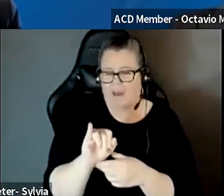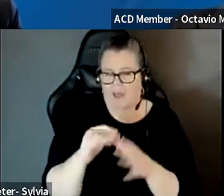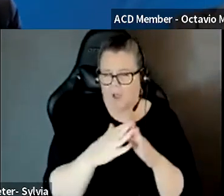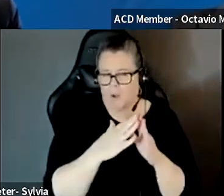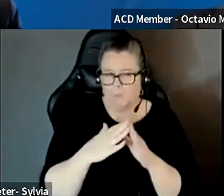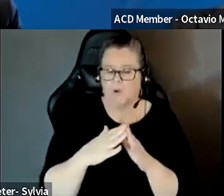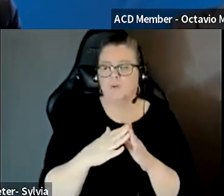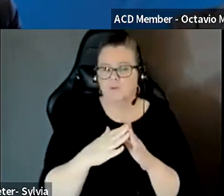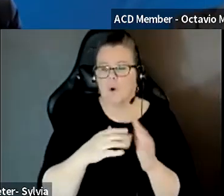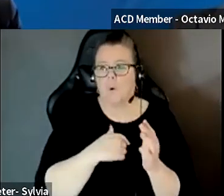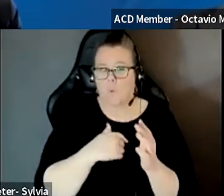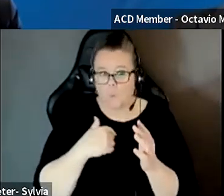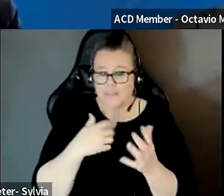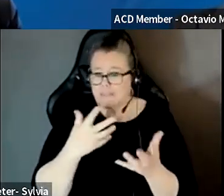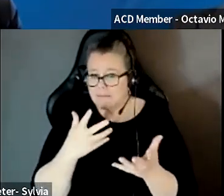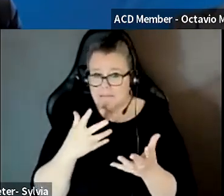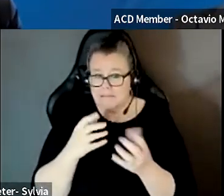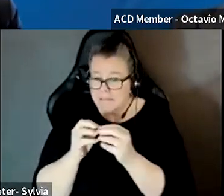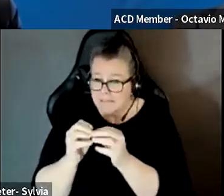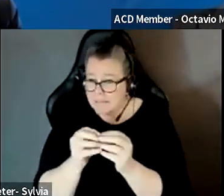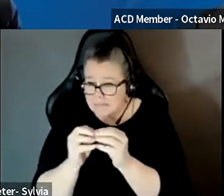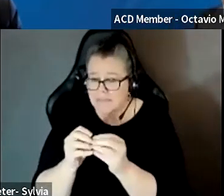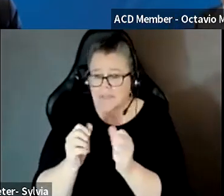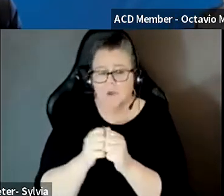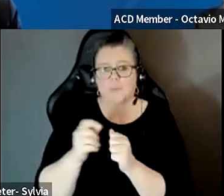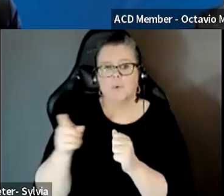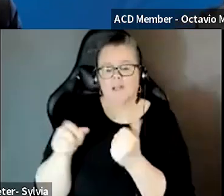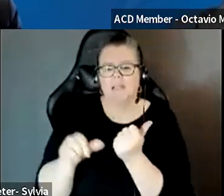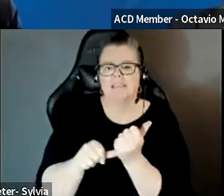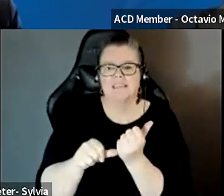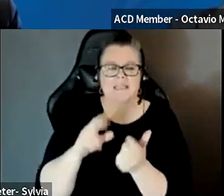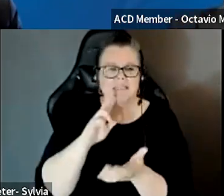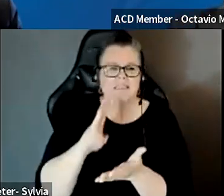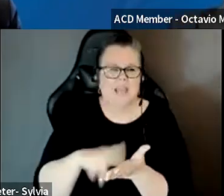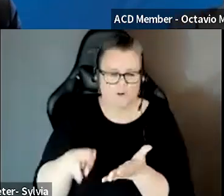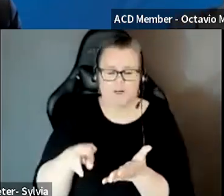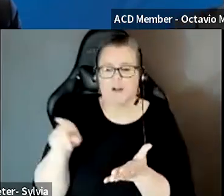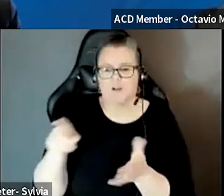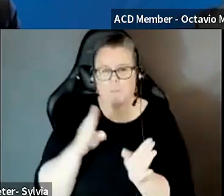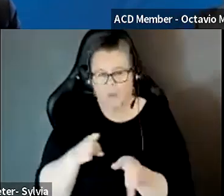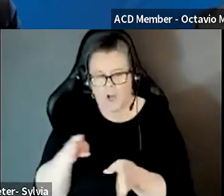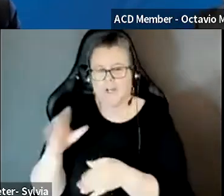with the assistant secretary for Preparedness and Response to work -- to, you know,